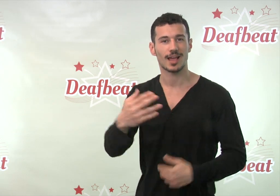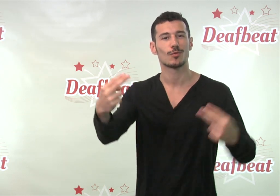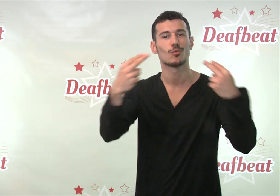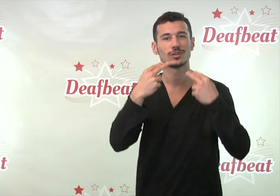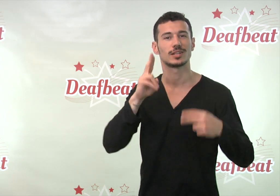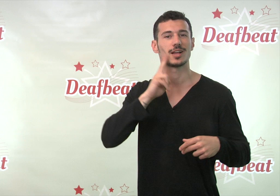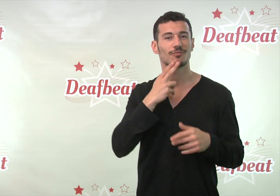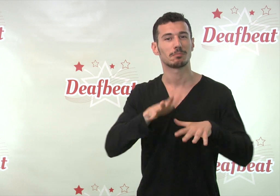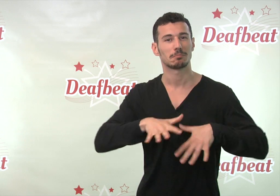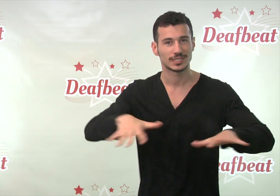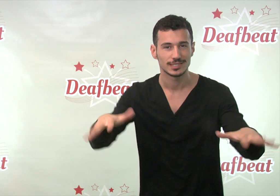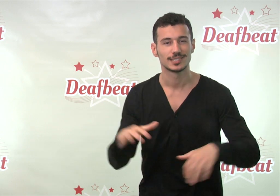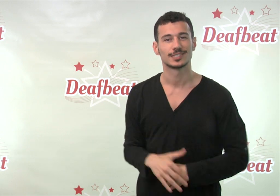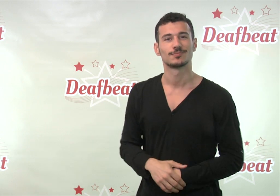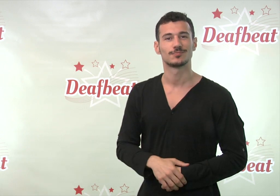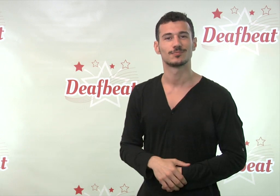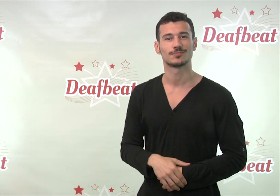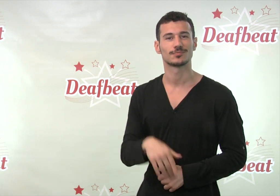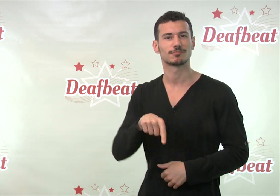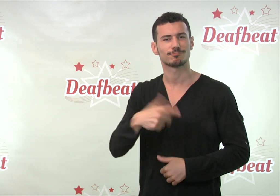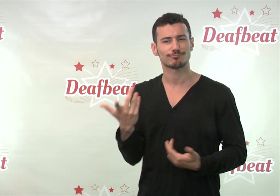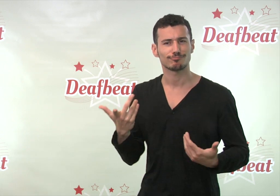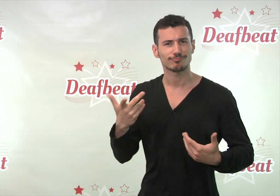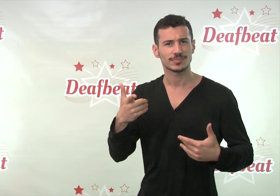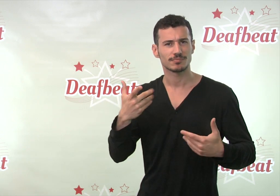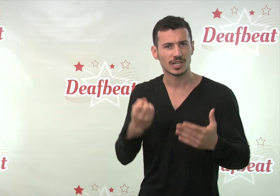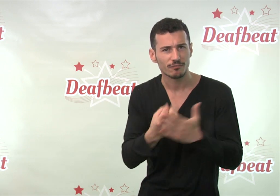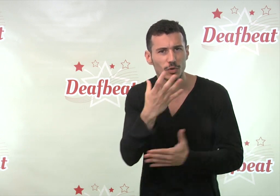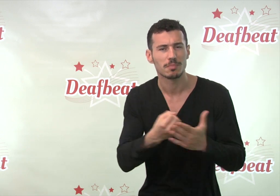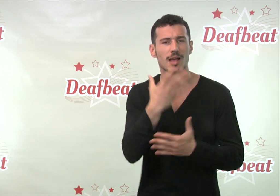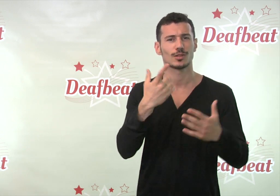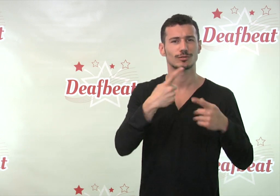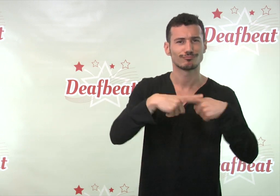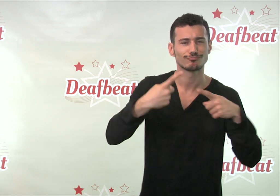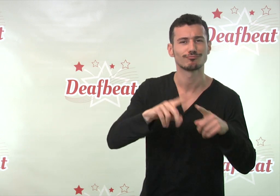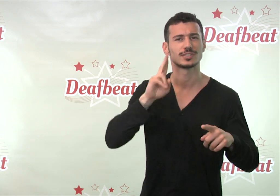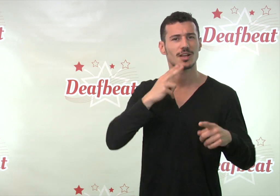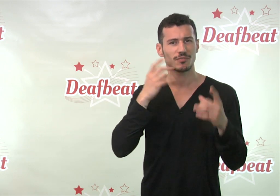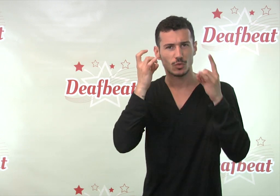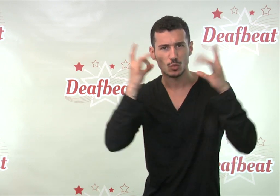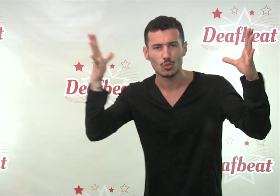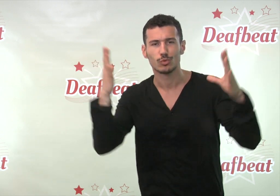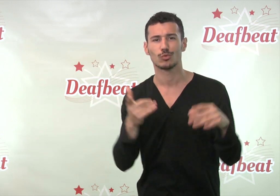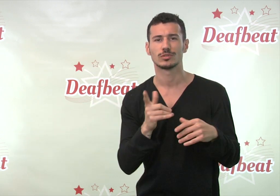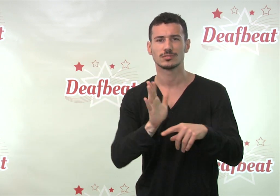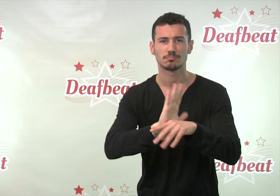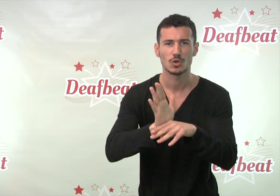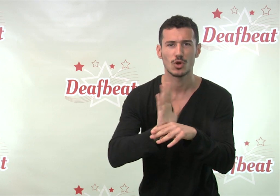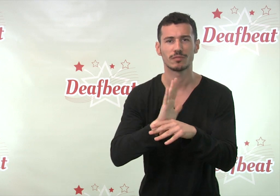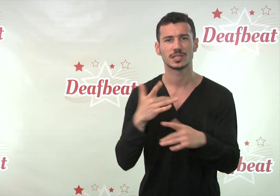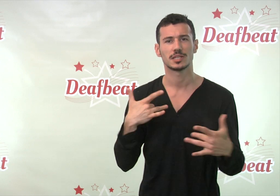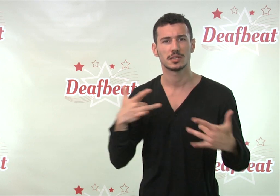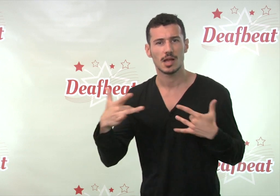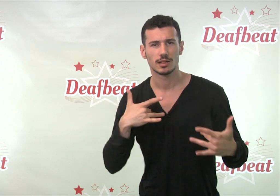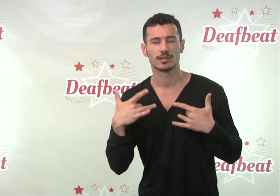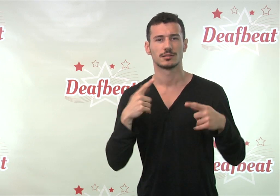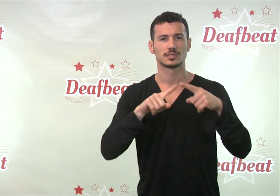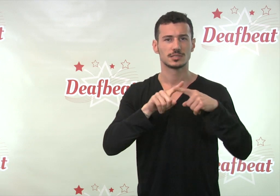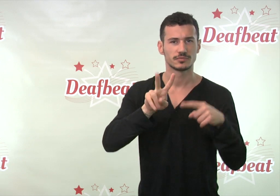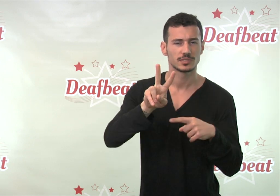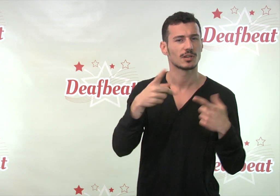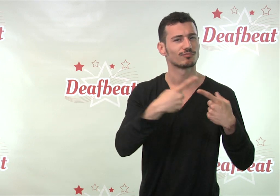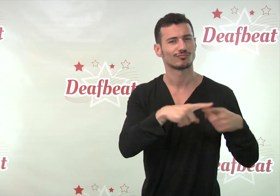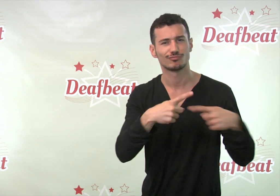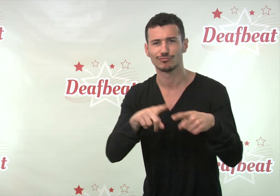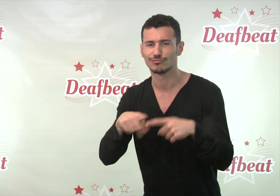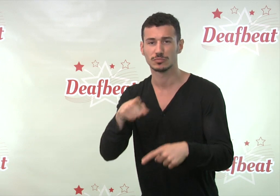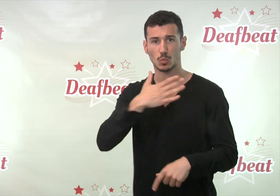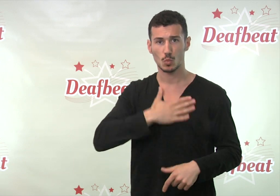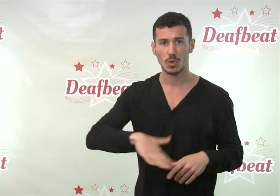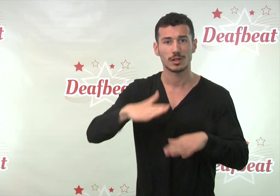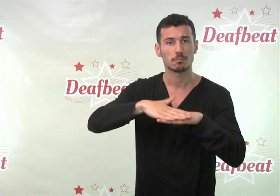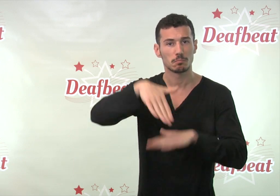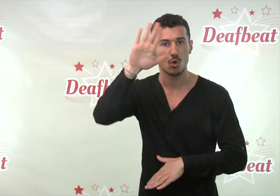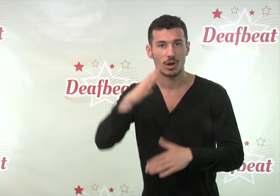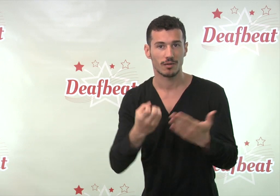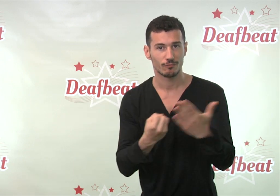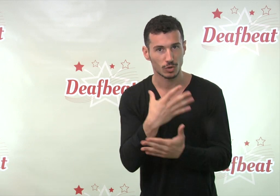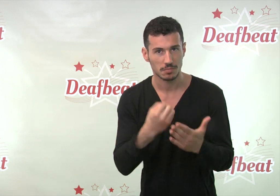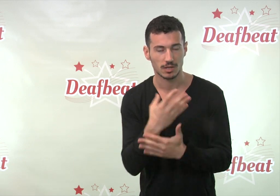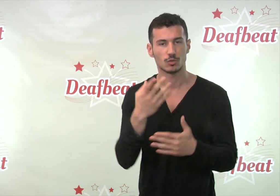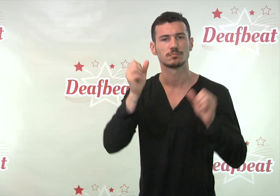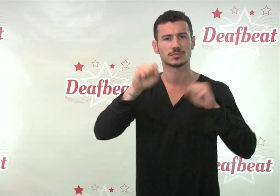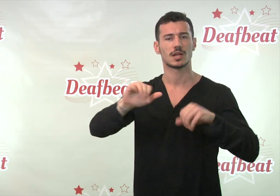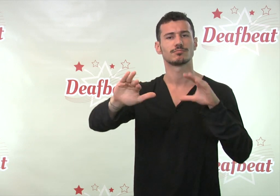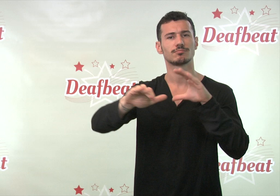Keep Deafbeat informative with vibes on Deaf arts, theater, film, television, digital media and Deaf culture.